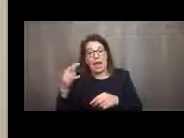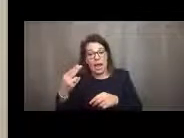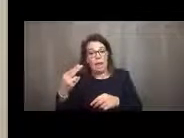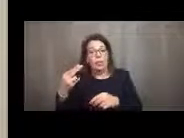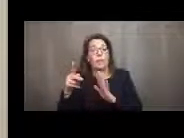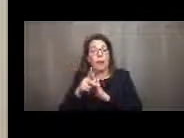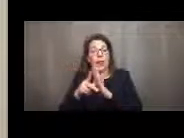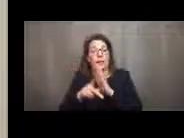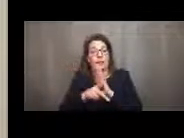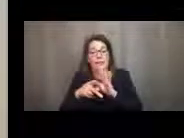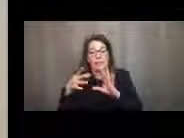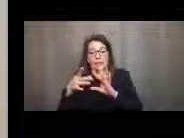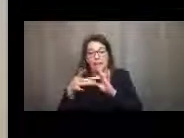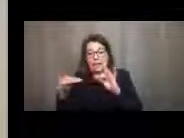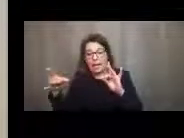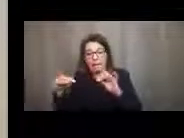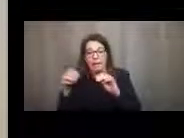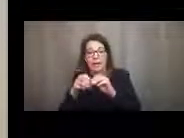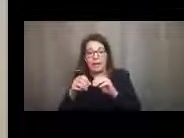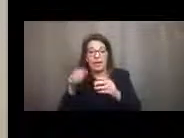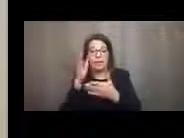in that section 4.1.10.